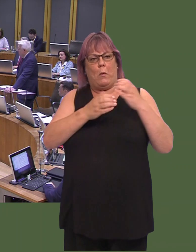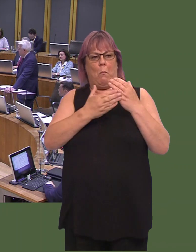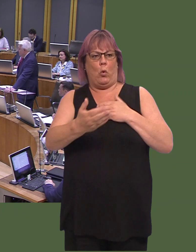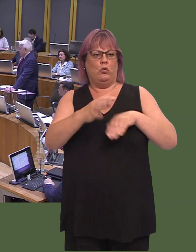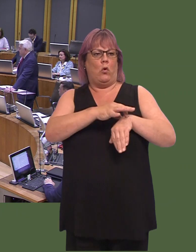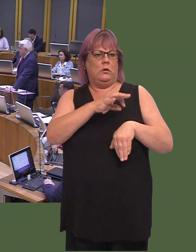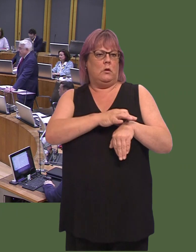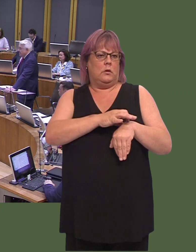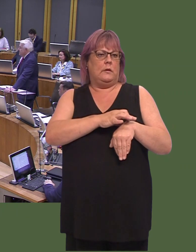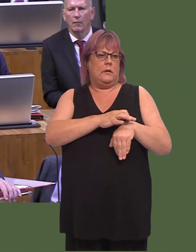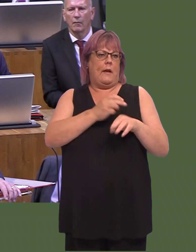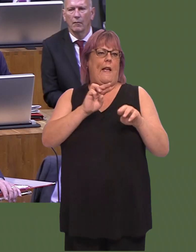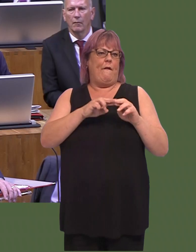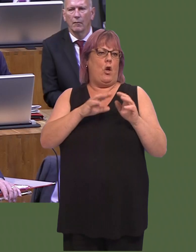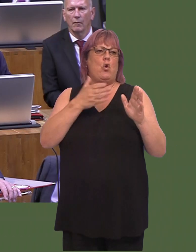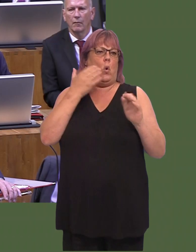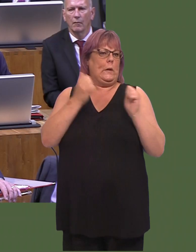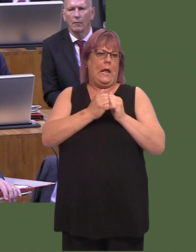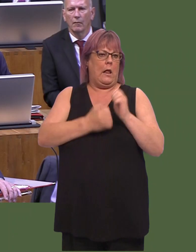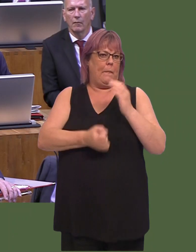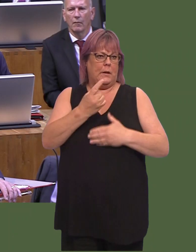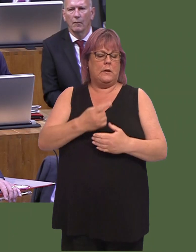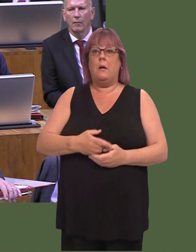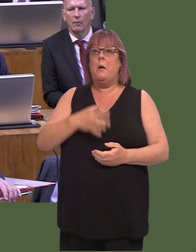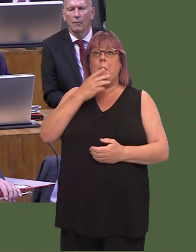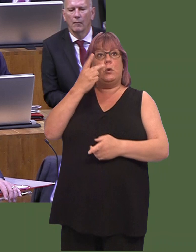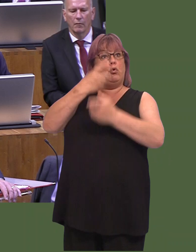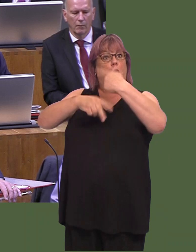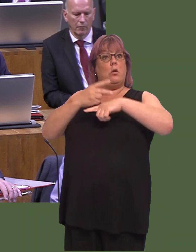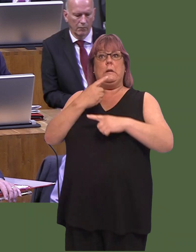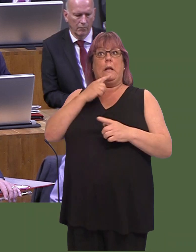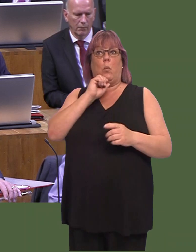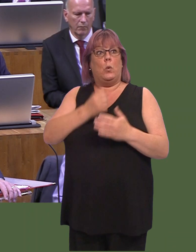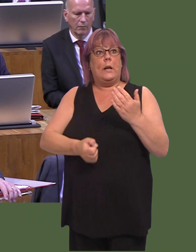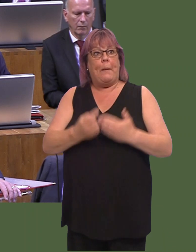a 'no deal' Brexit. It's a disaster. In fact, people were told two years ago that it wouldn't happen.